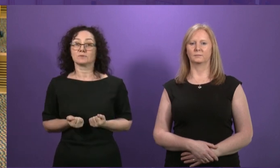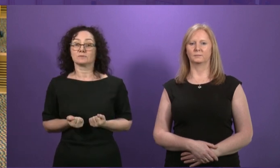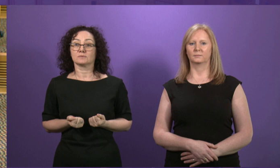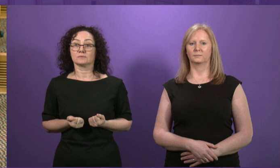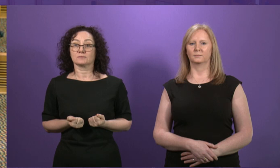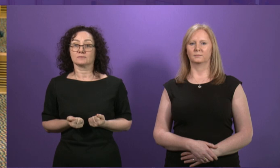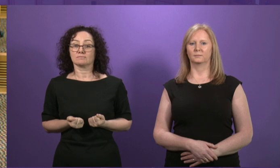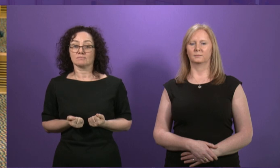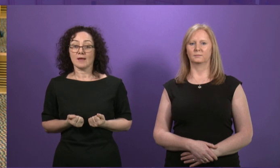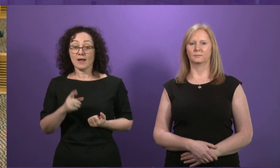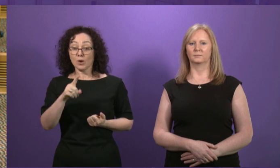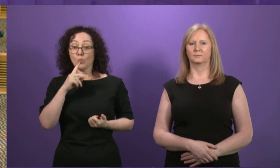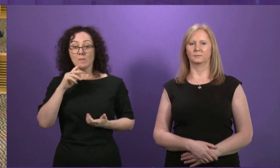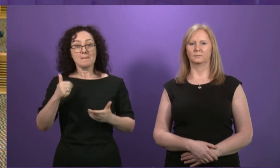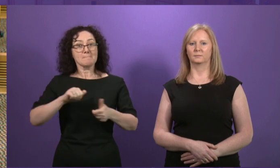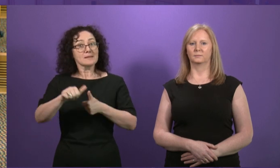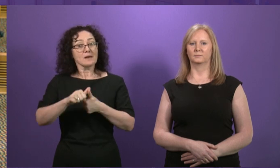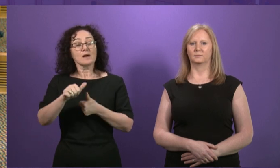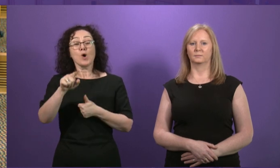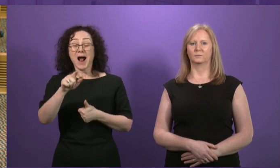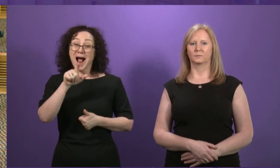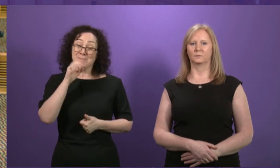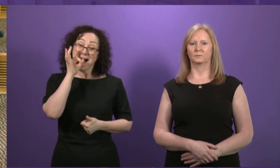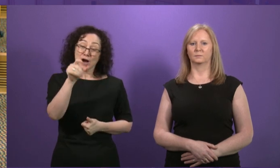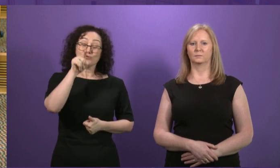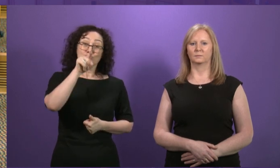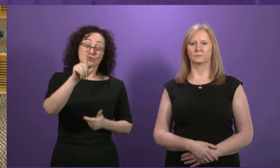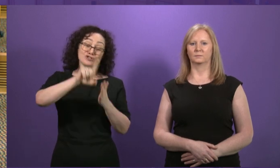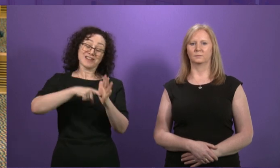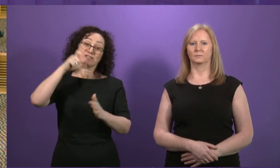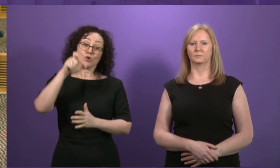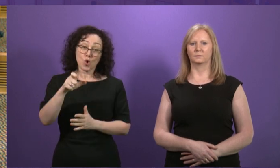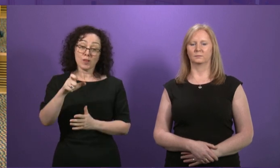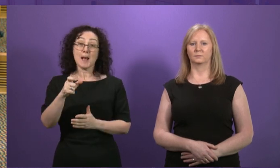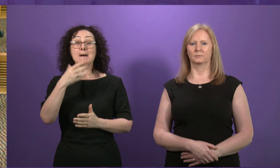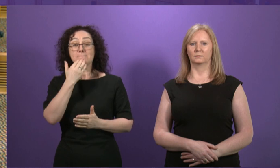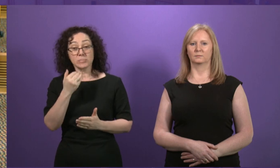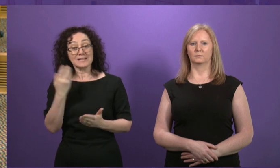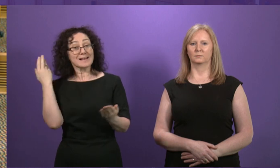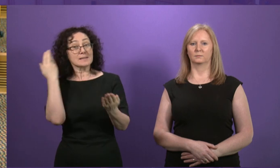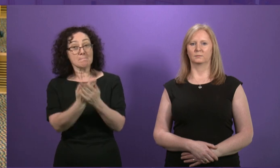at Westminster and join me in demanding that the Prime Minister rules out a no-deal Brexit